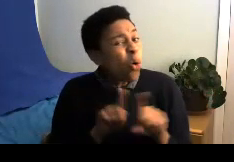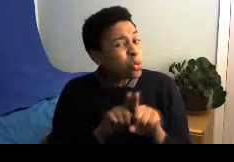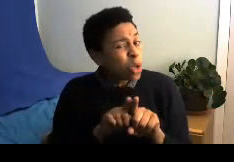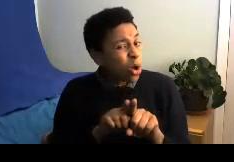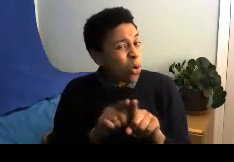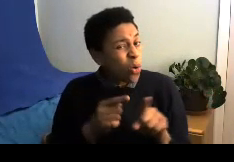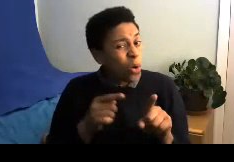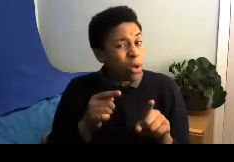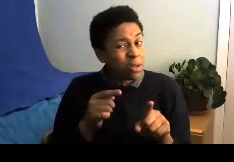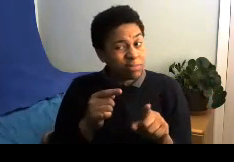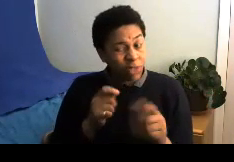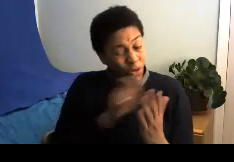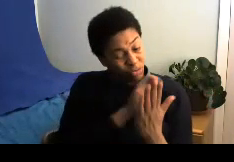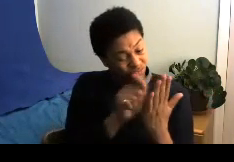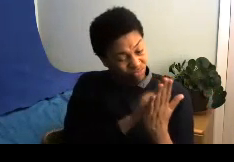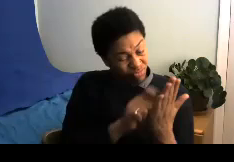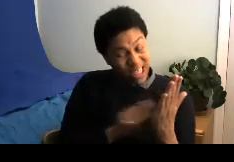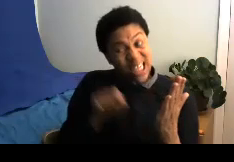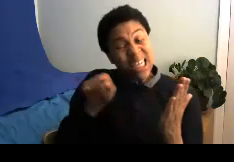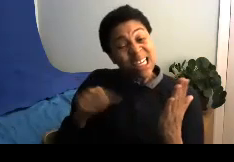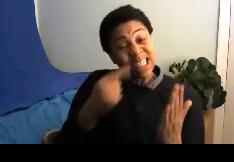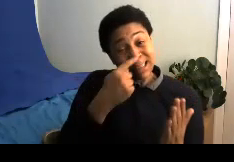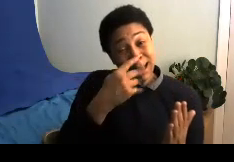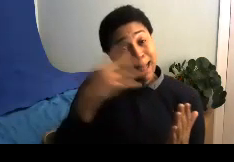old, you know, he hasn't got much of an inner life, yet.